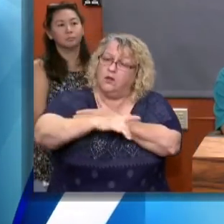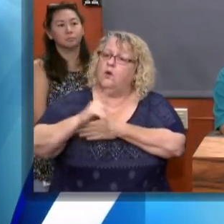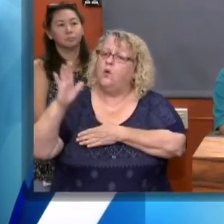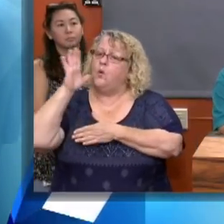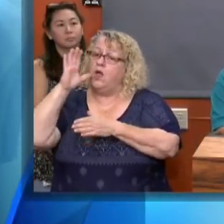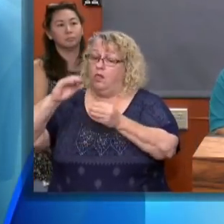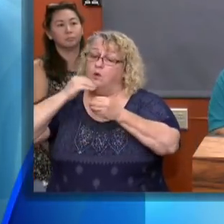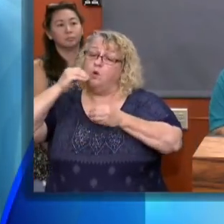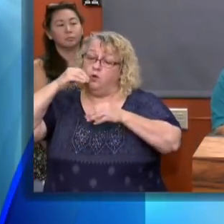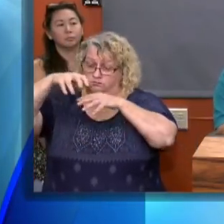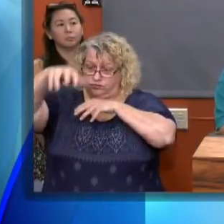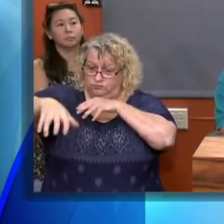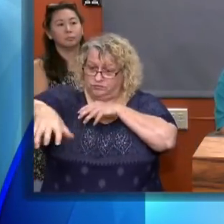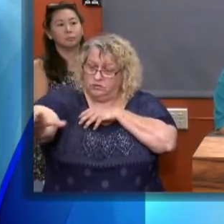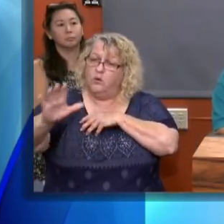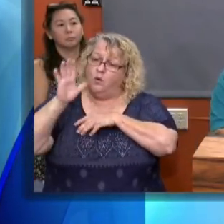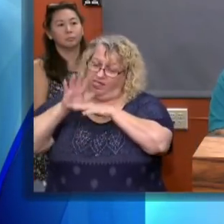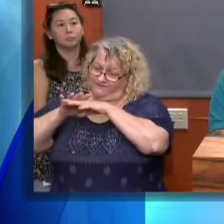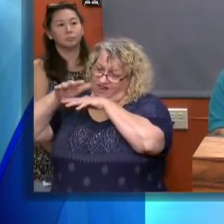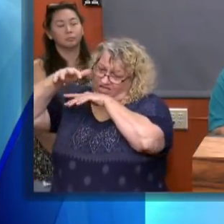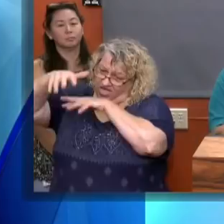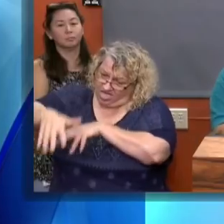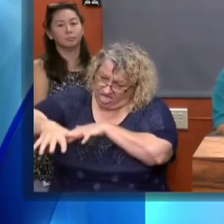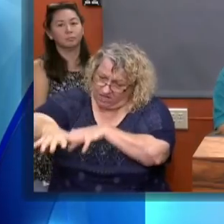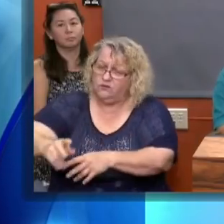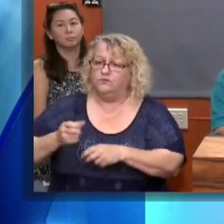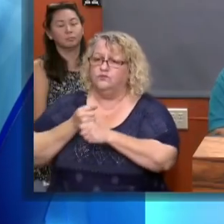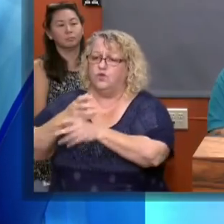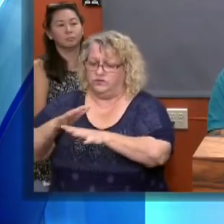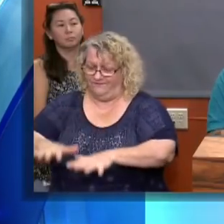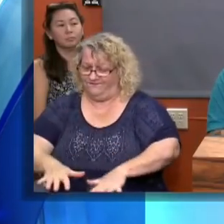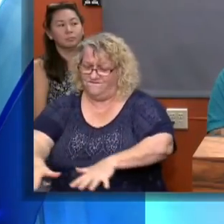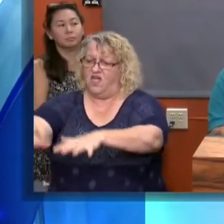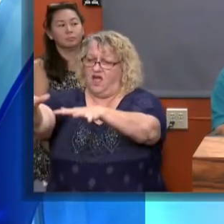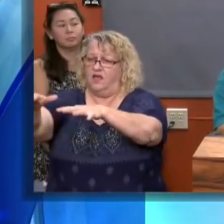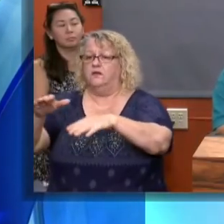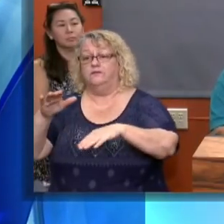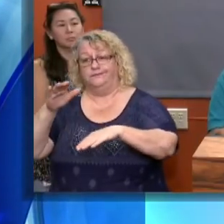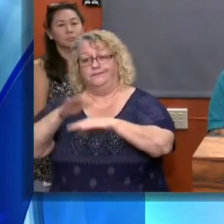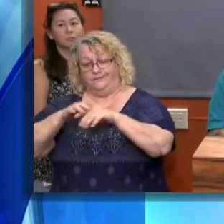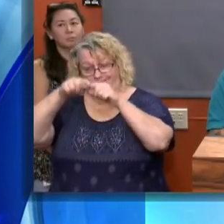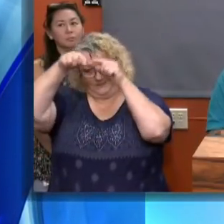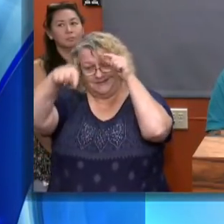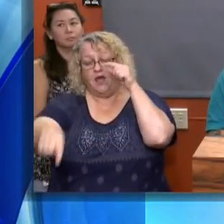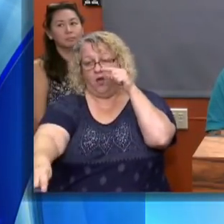SPILL WAY AND ONCE WATER GOES OVER THE SPILL WAY, YOU'LL START TO EXPERIENCE MORE FLOODING DOWNSTREAM.